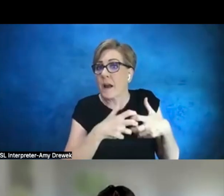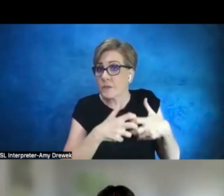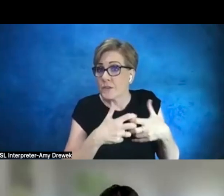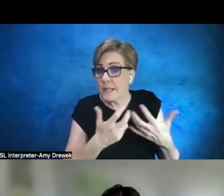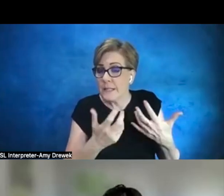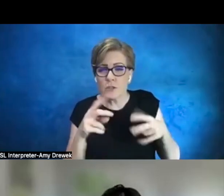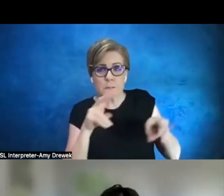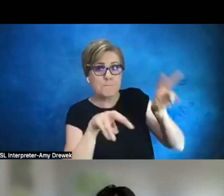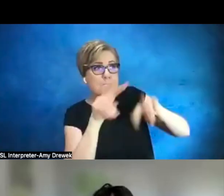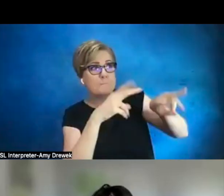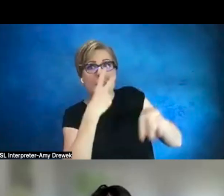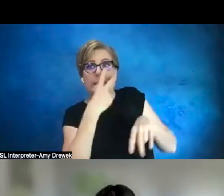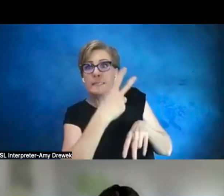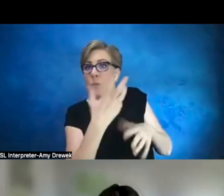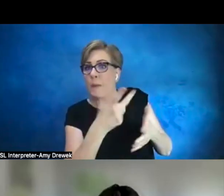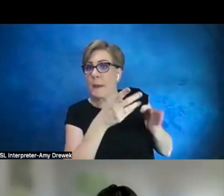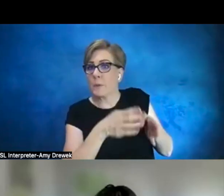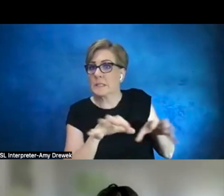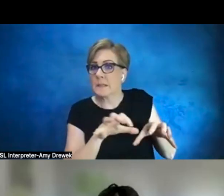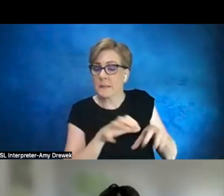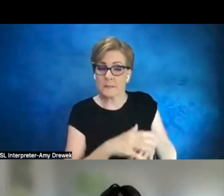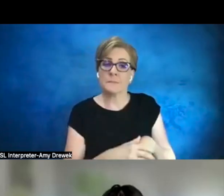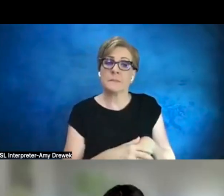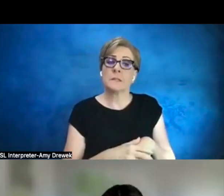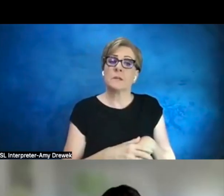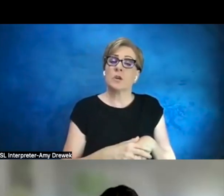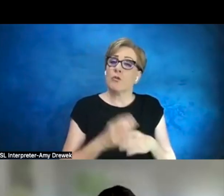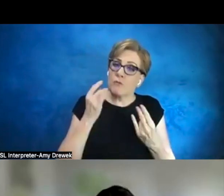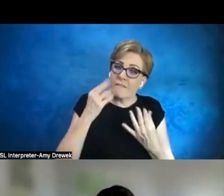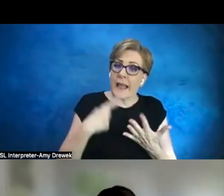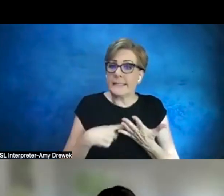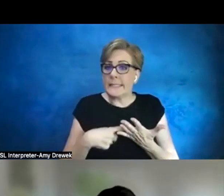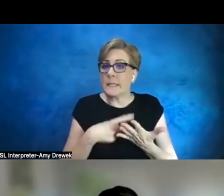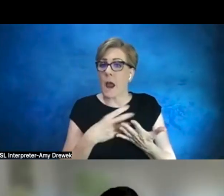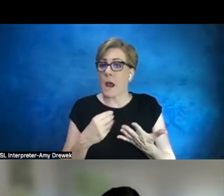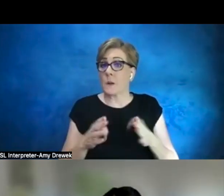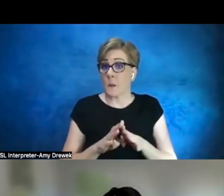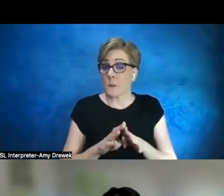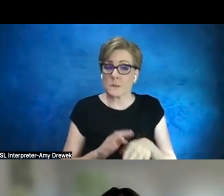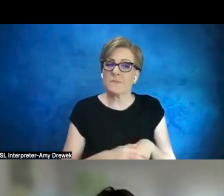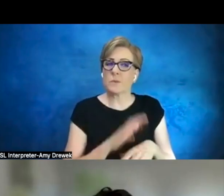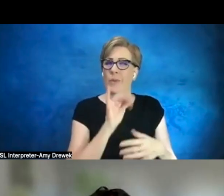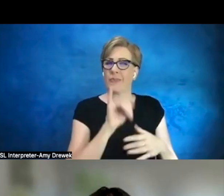you can spend some time doing that. And then reflecting and close out. So those are some options for what an in-person event can look like.